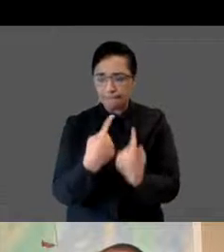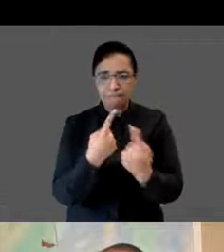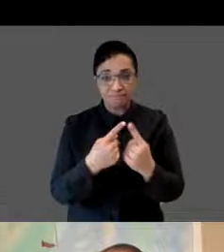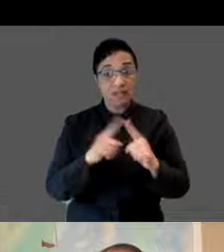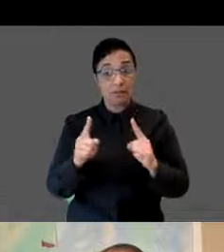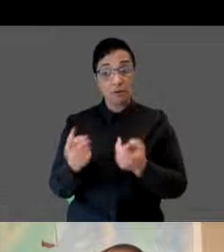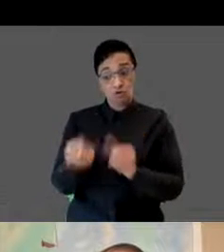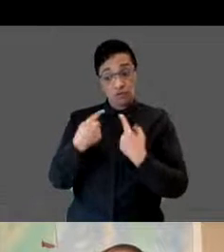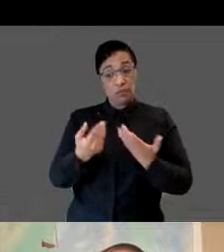feedback.